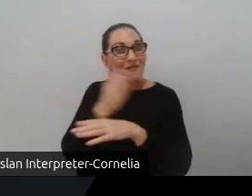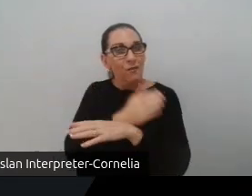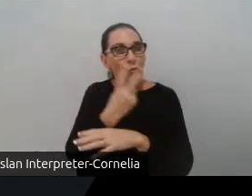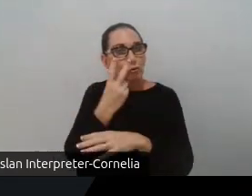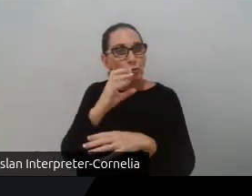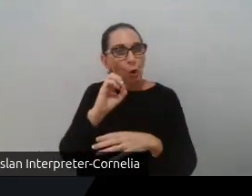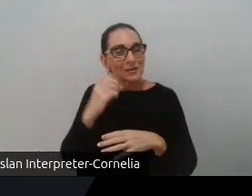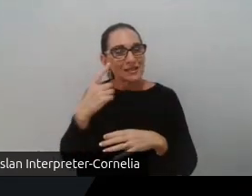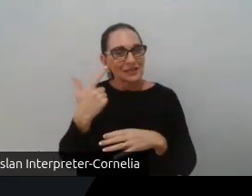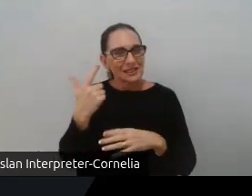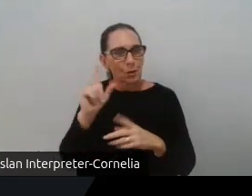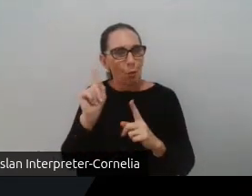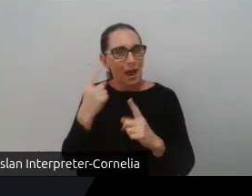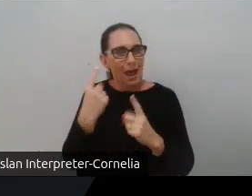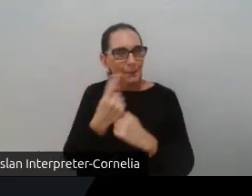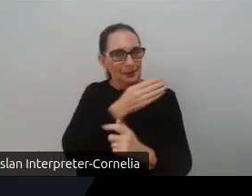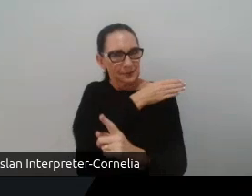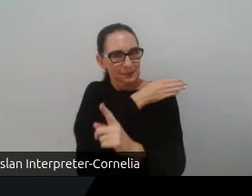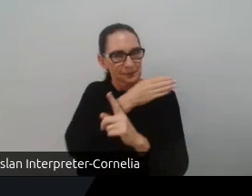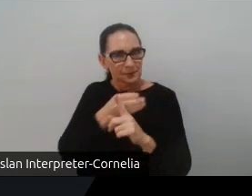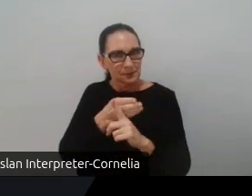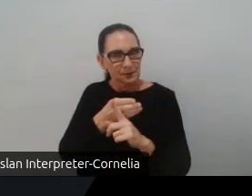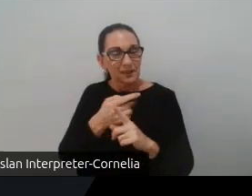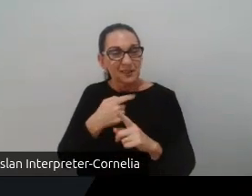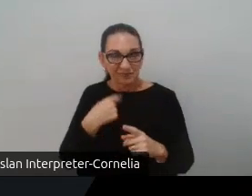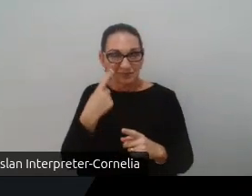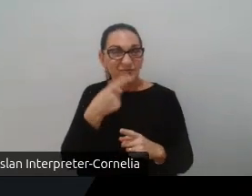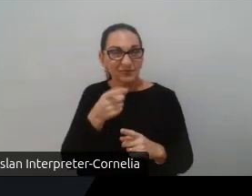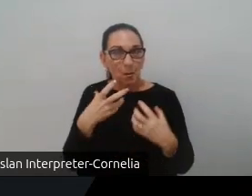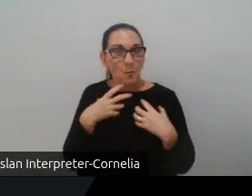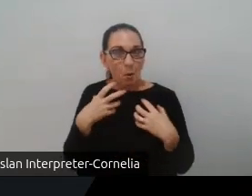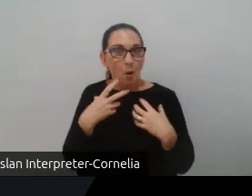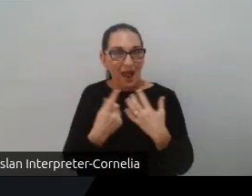Now we are seeing this more and more rare because the order tends to be for a standard period of